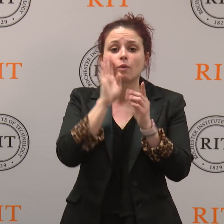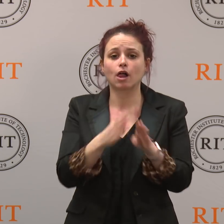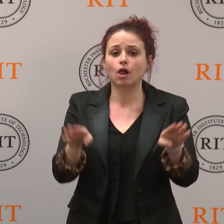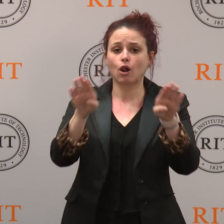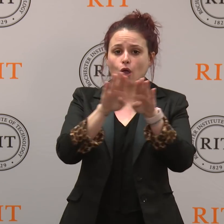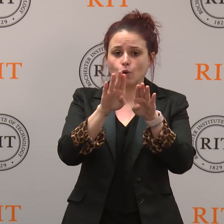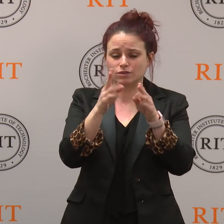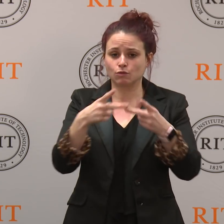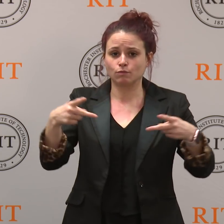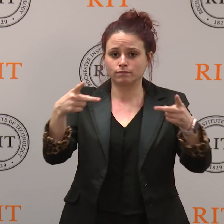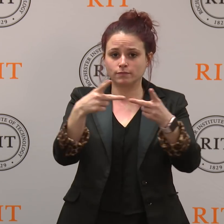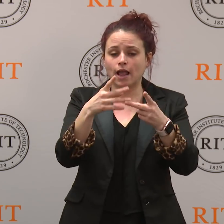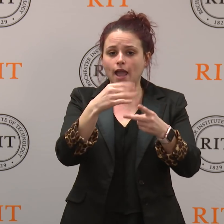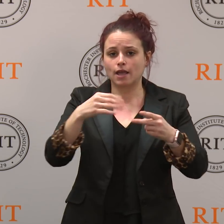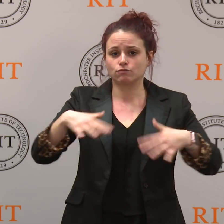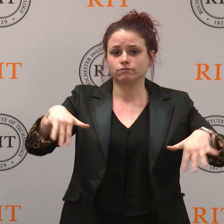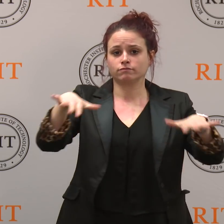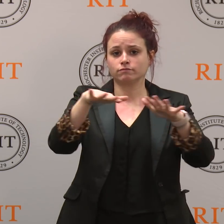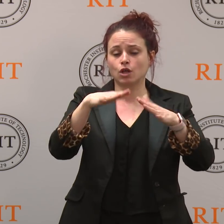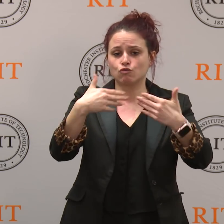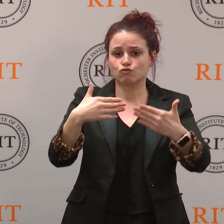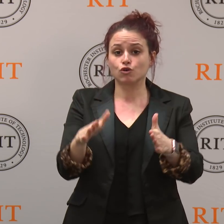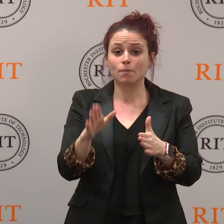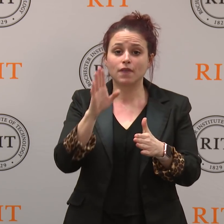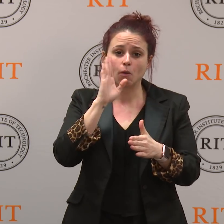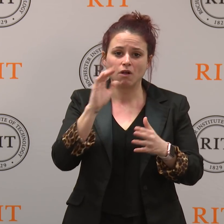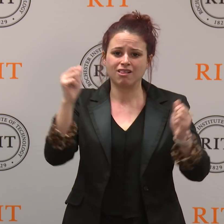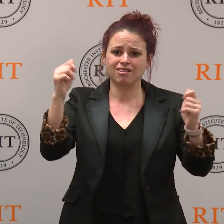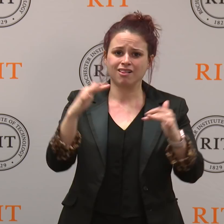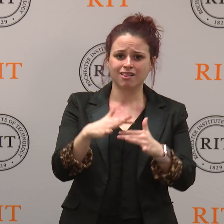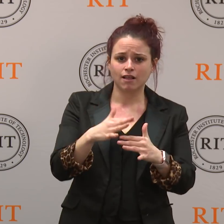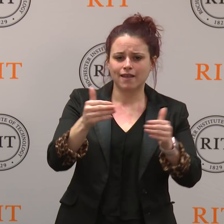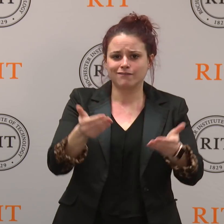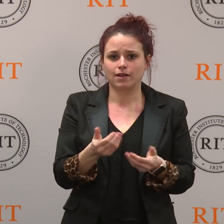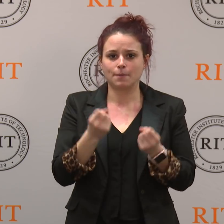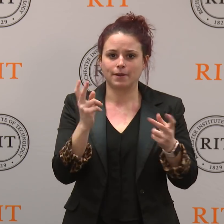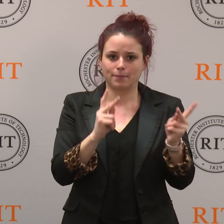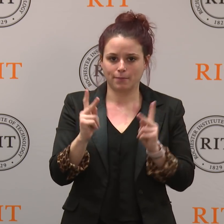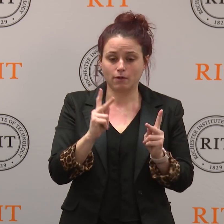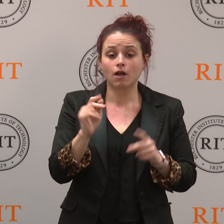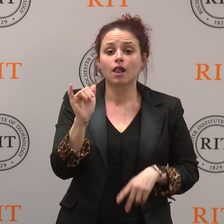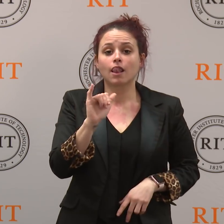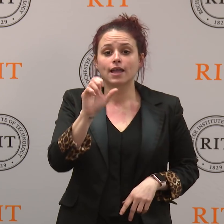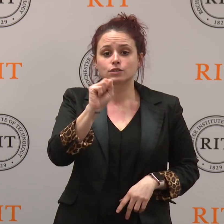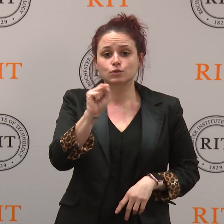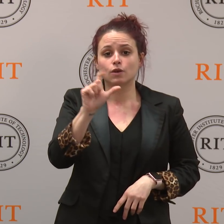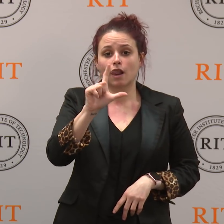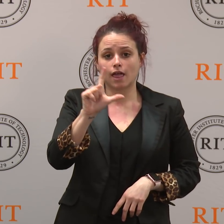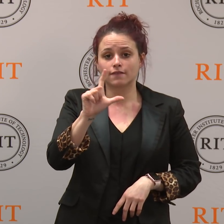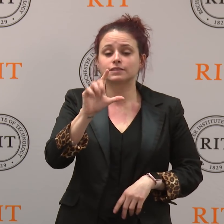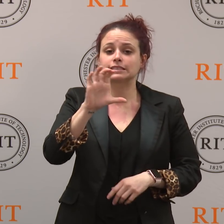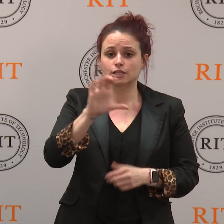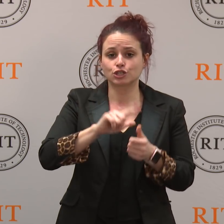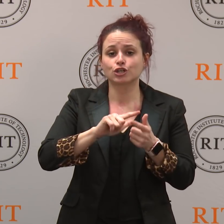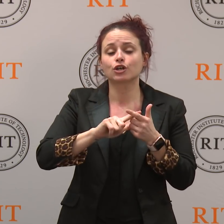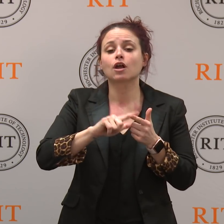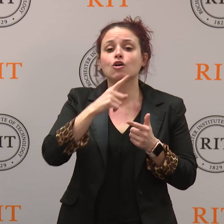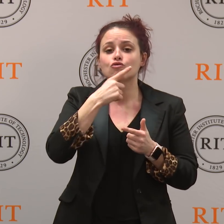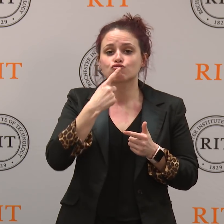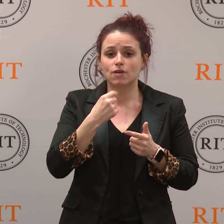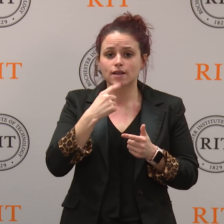of people, including the Student Life Center, Red Barn, Global Village retail areas, effective